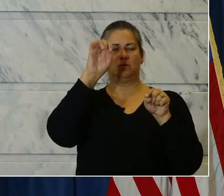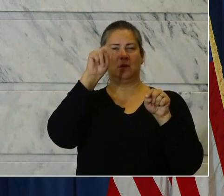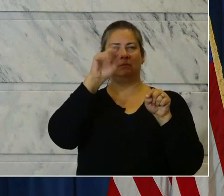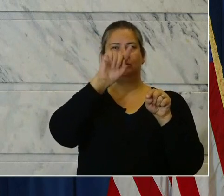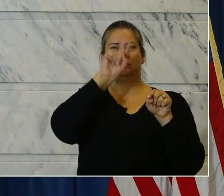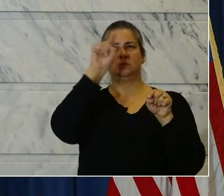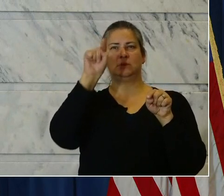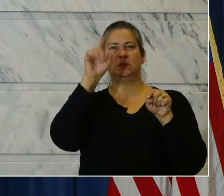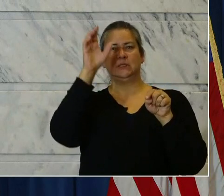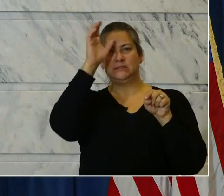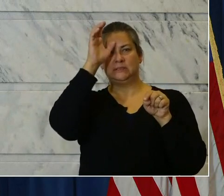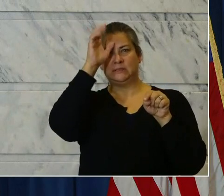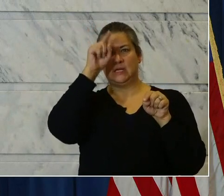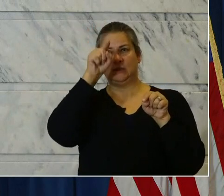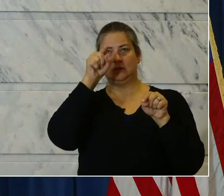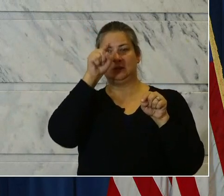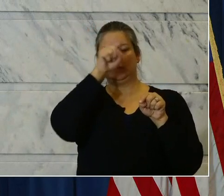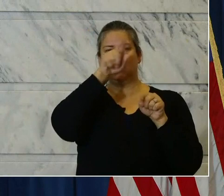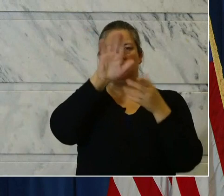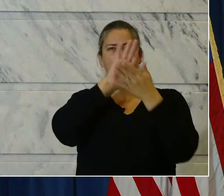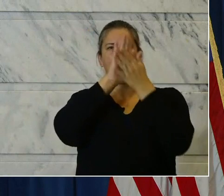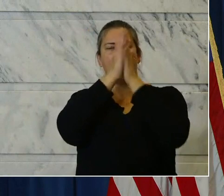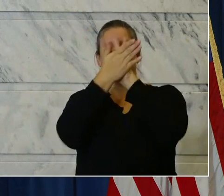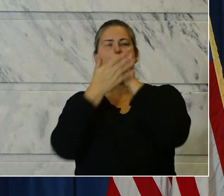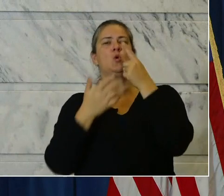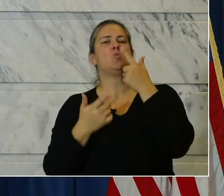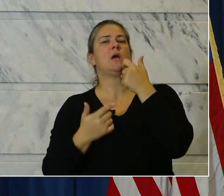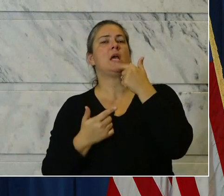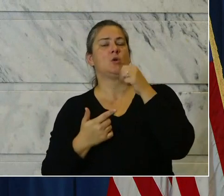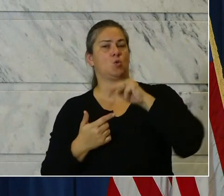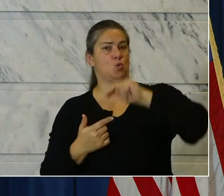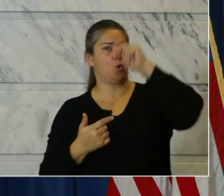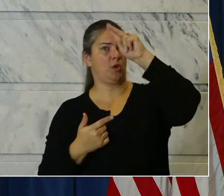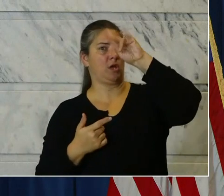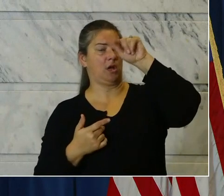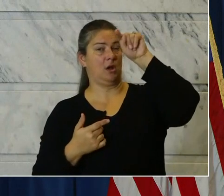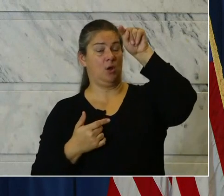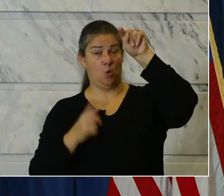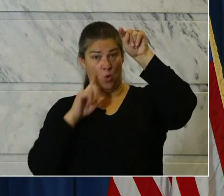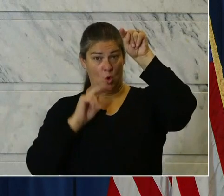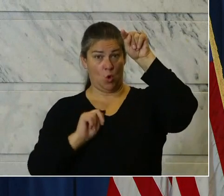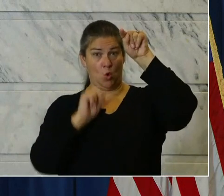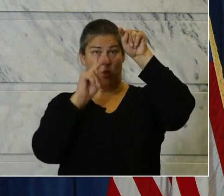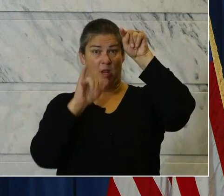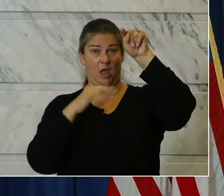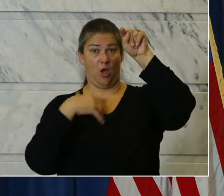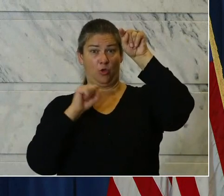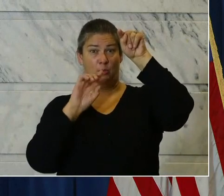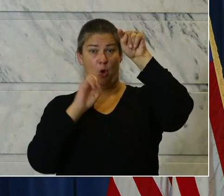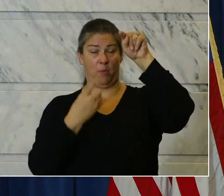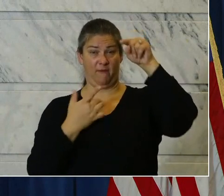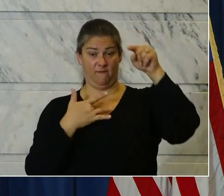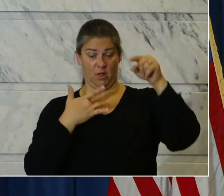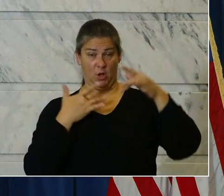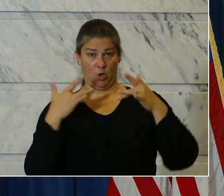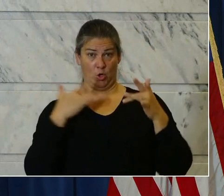CINCINNATI- AND THE OTHERS- MOVING TO READ- OUR OUR OUR NORTHERN KENTUCKY. HEALTH